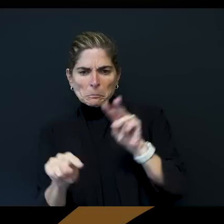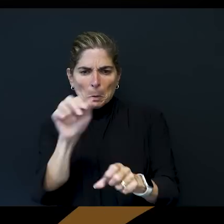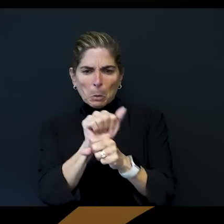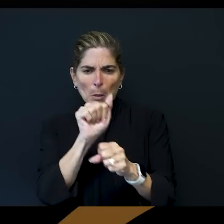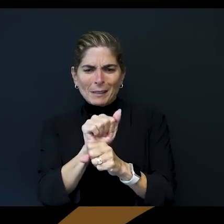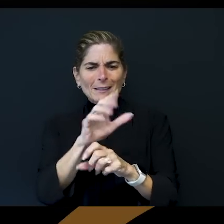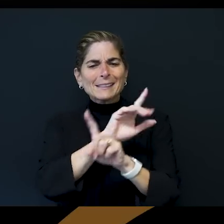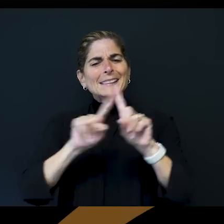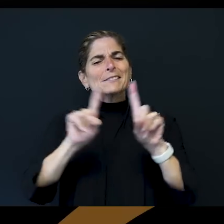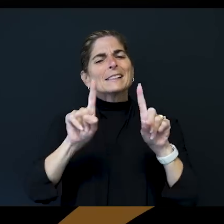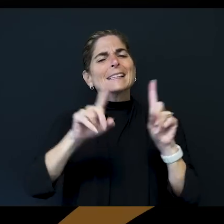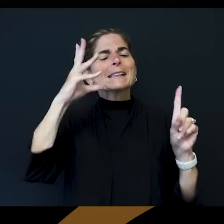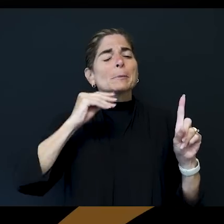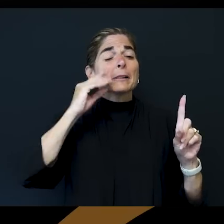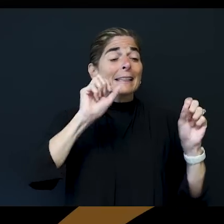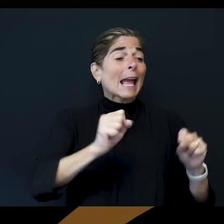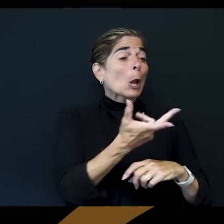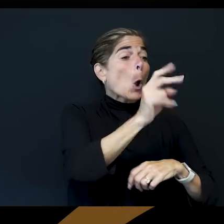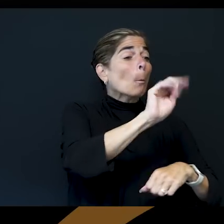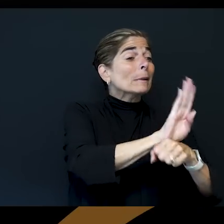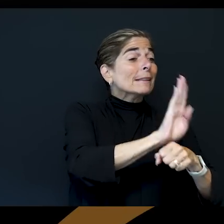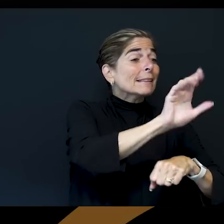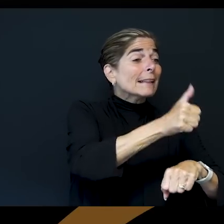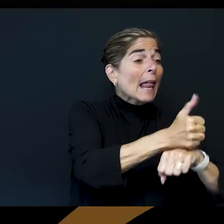from entrepreneurs, veterans, and professionals adapting to an